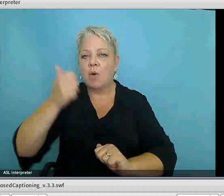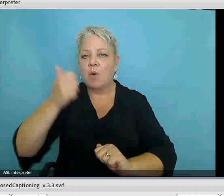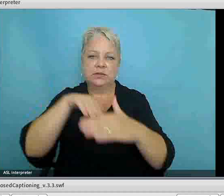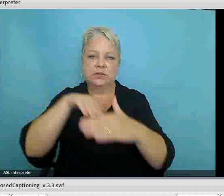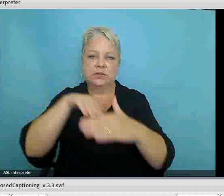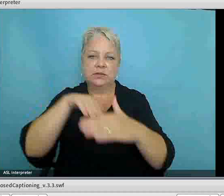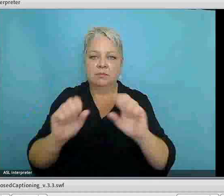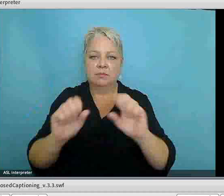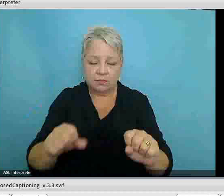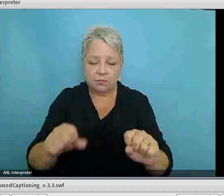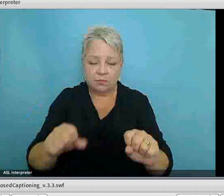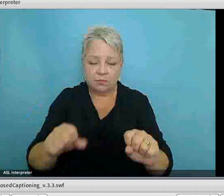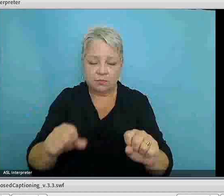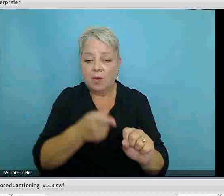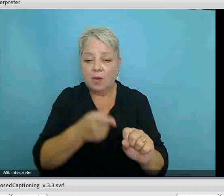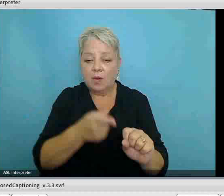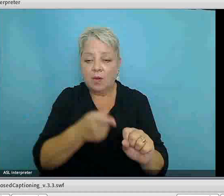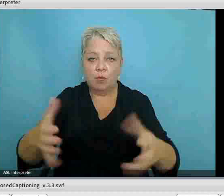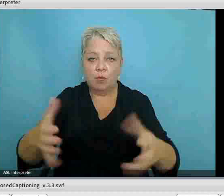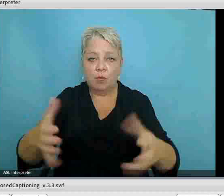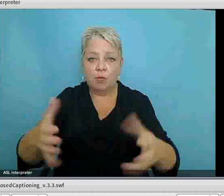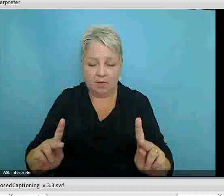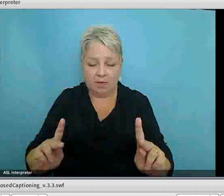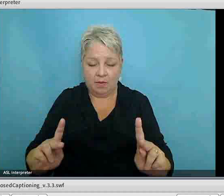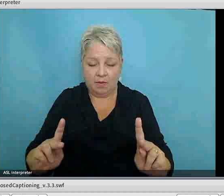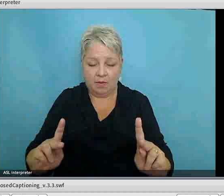to access services. Great.